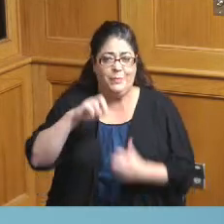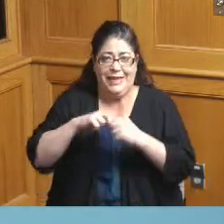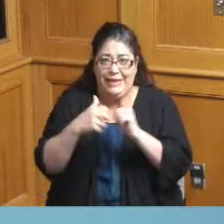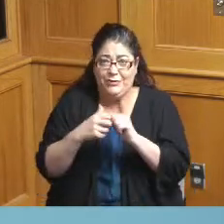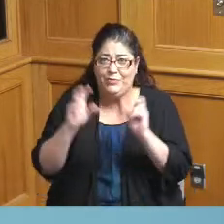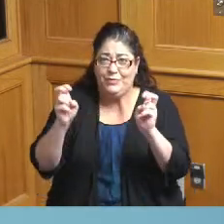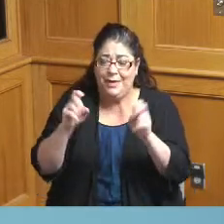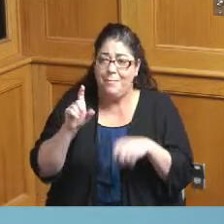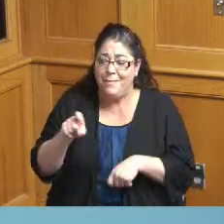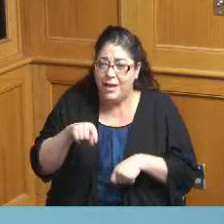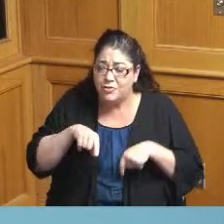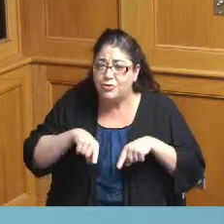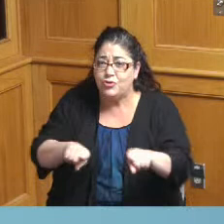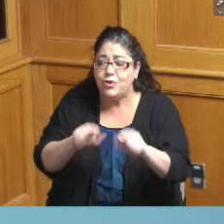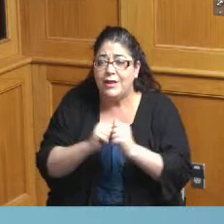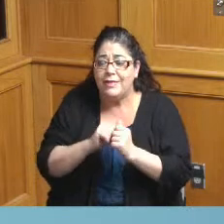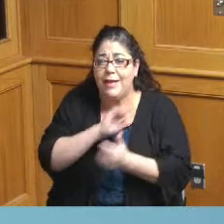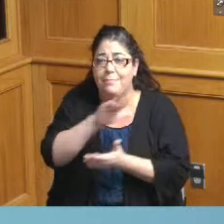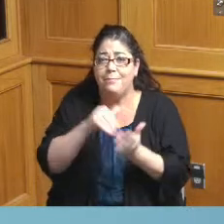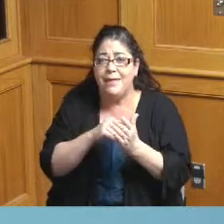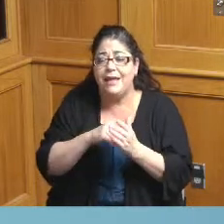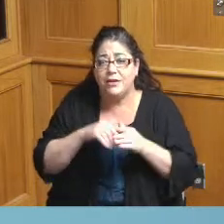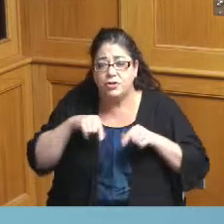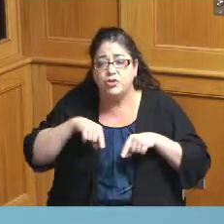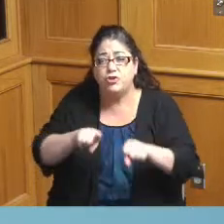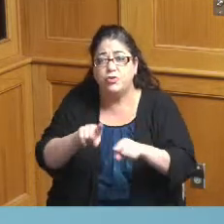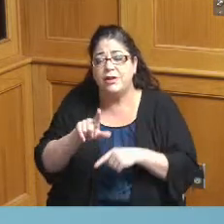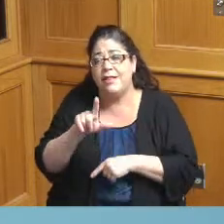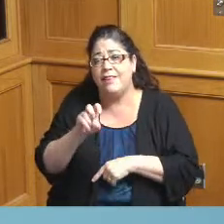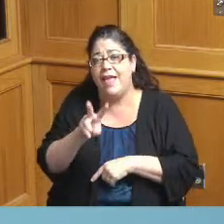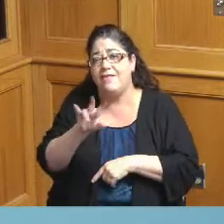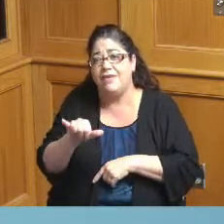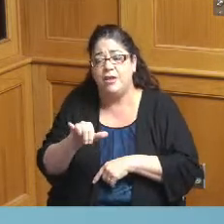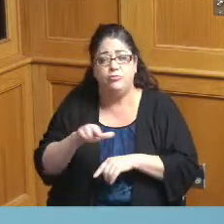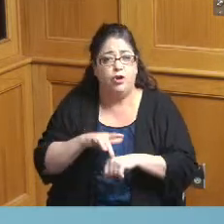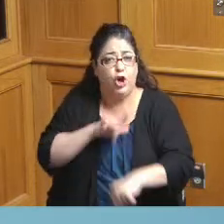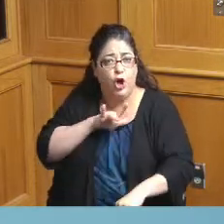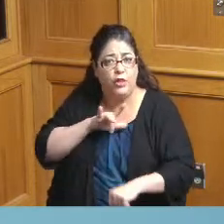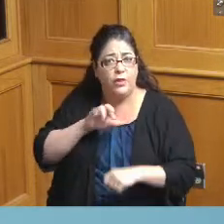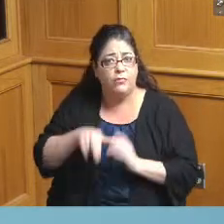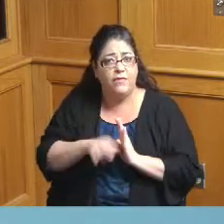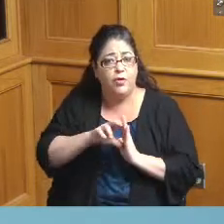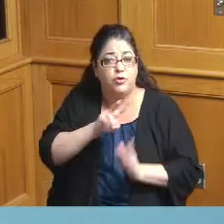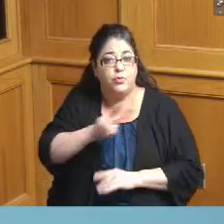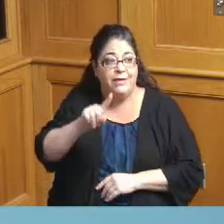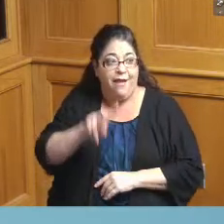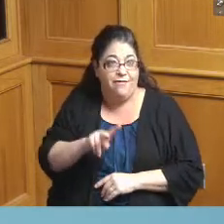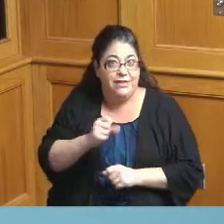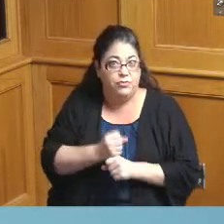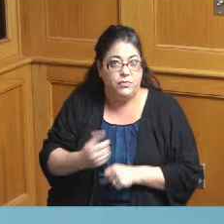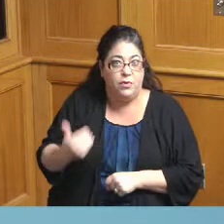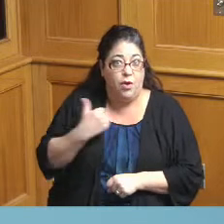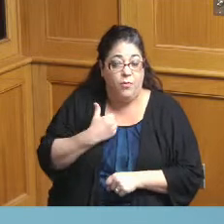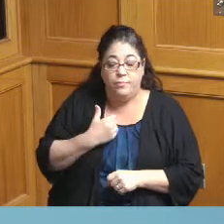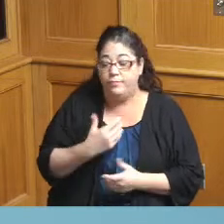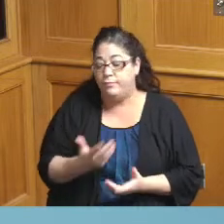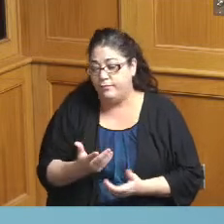during the mid-level mid-levy review period this year herb two and a half years ago and completely